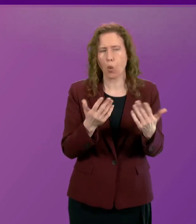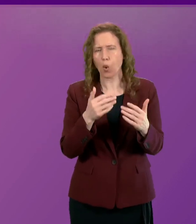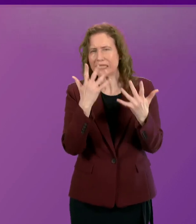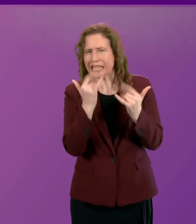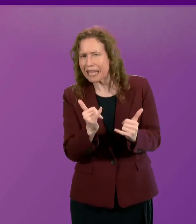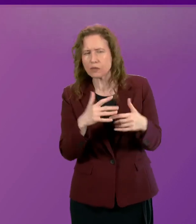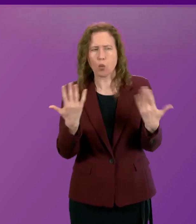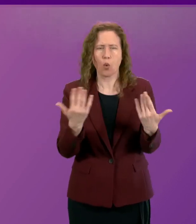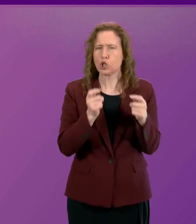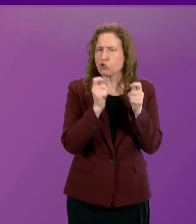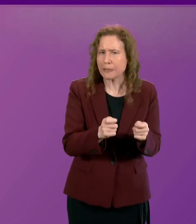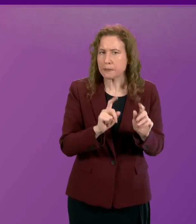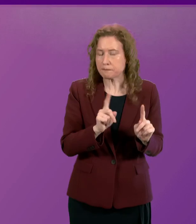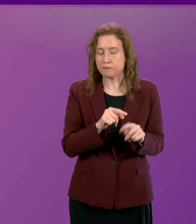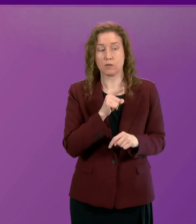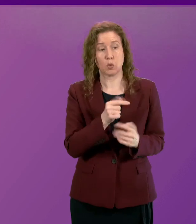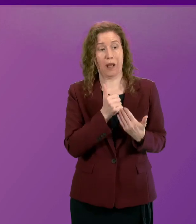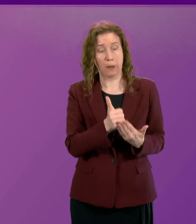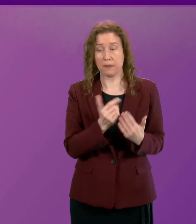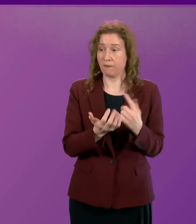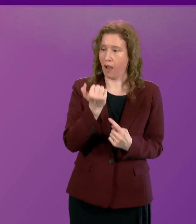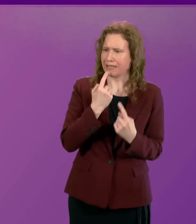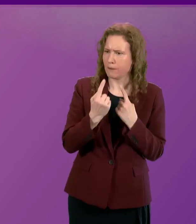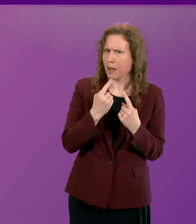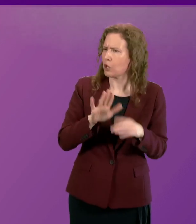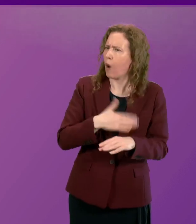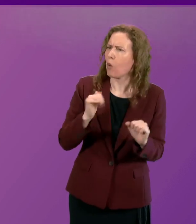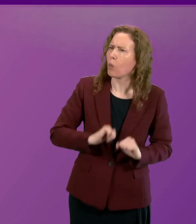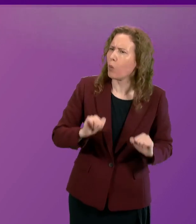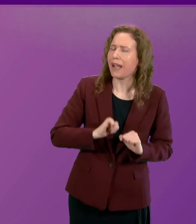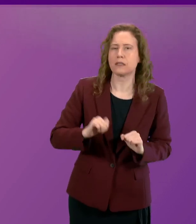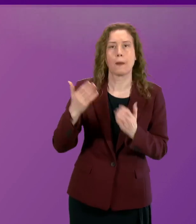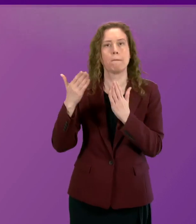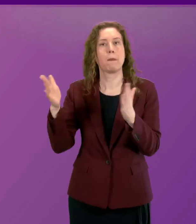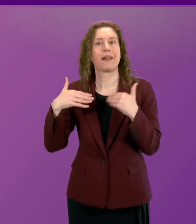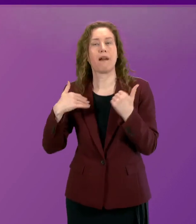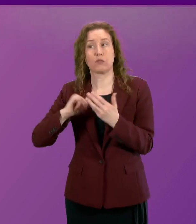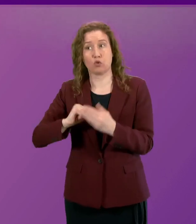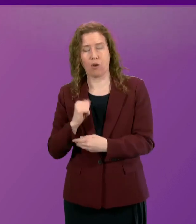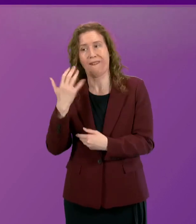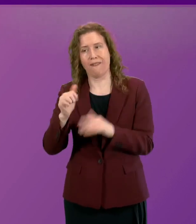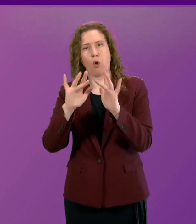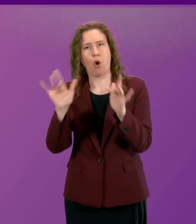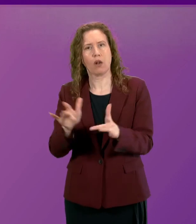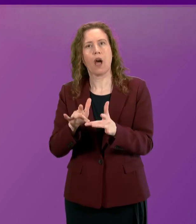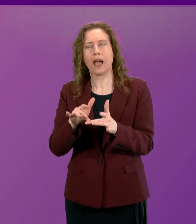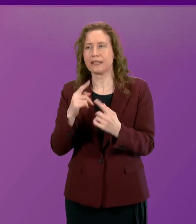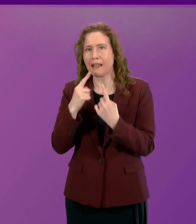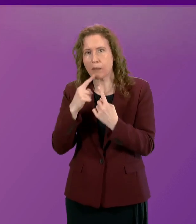To assist patients in accessing waiting time information prior to treatment, Public Health Scotland offers an online platform that sets out initial planned